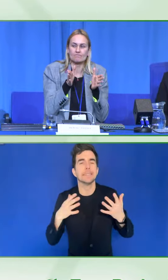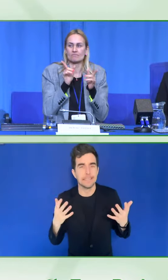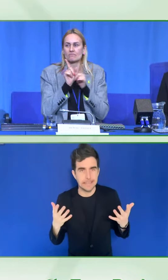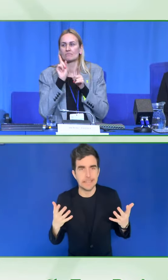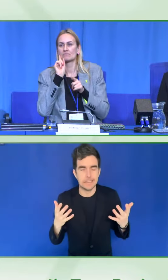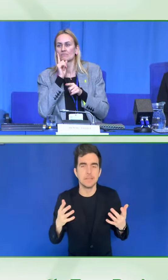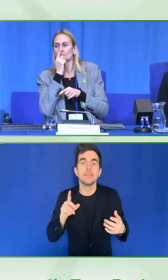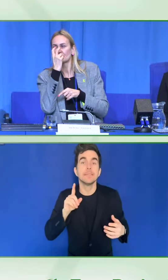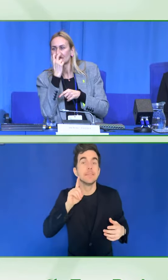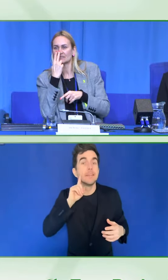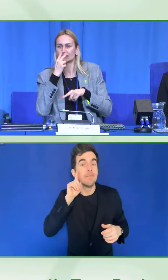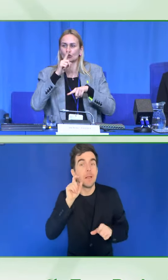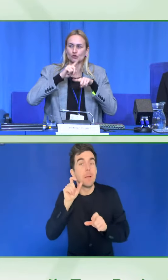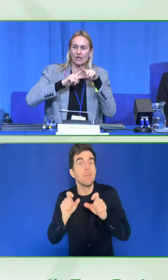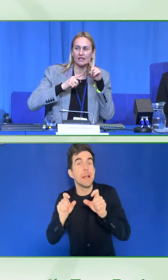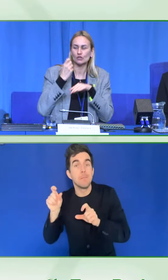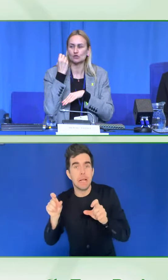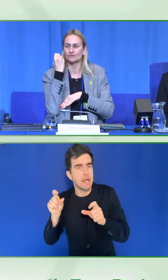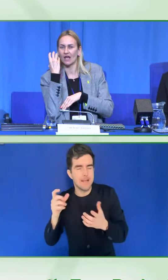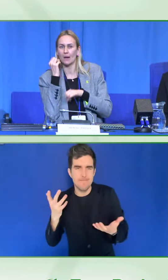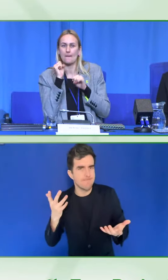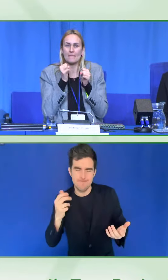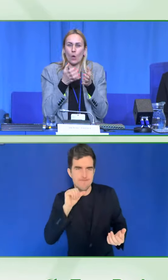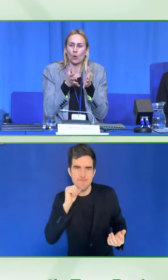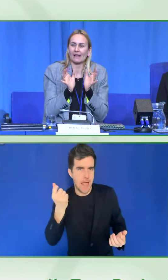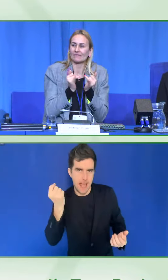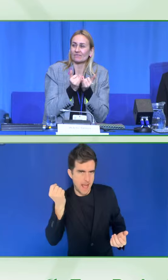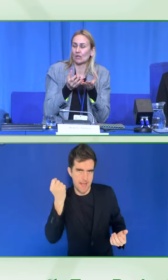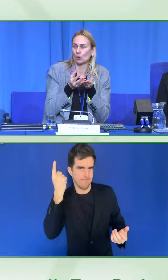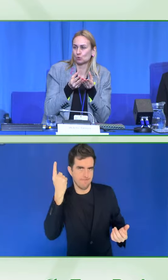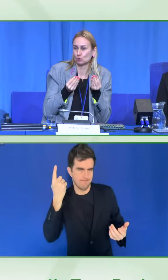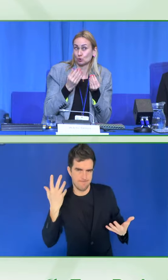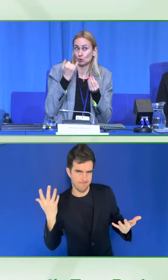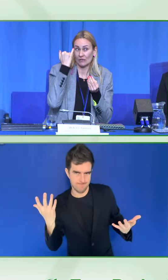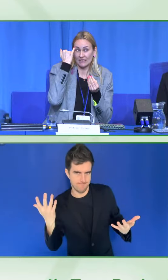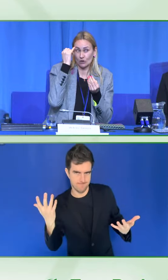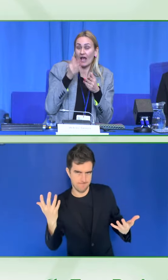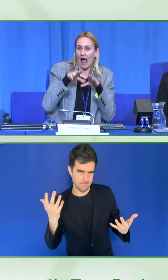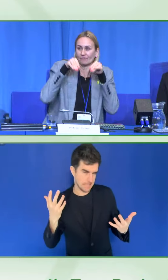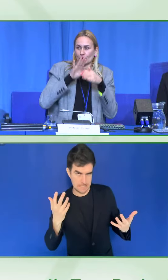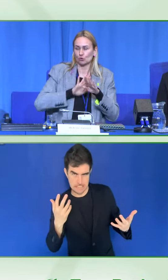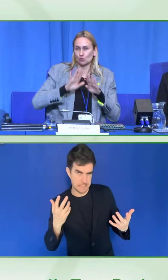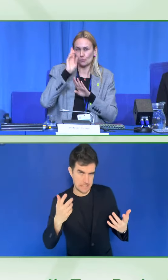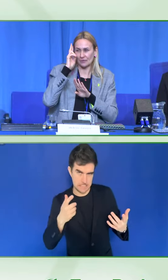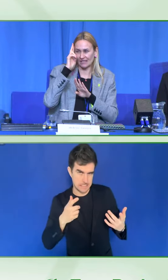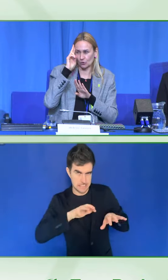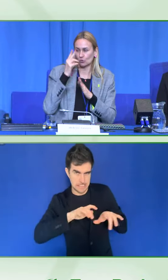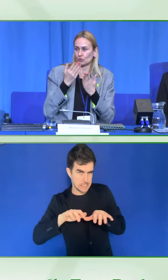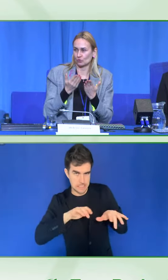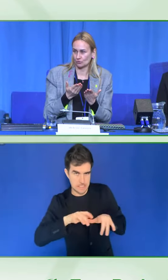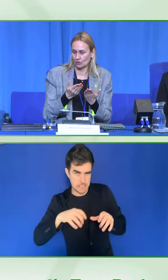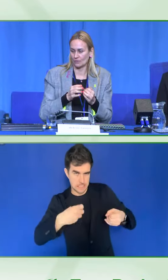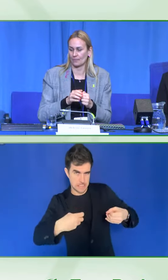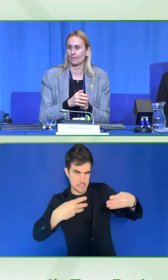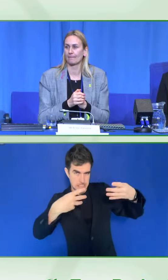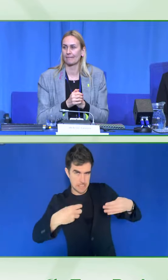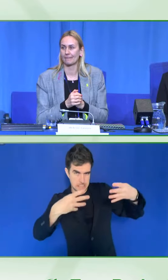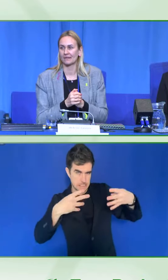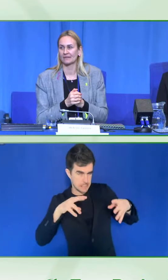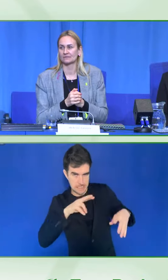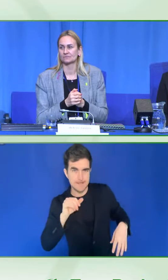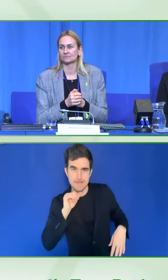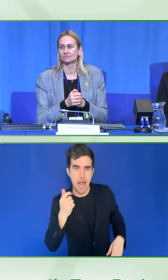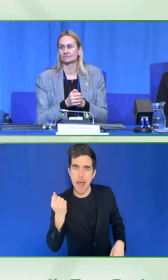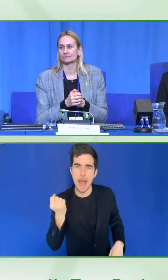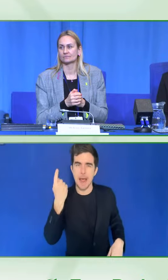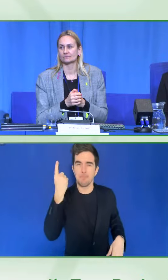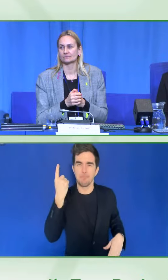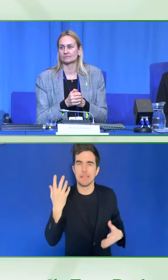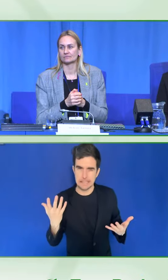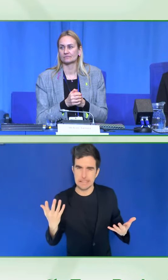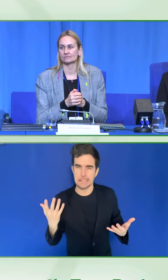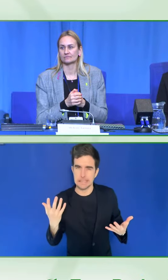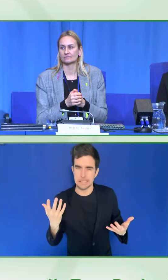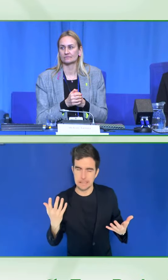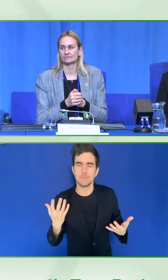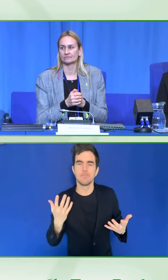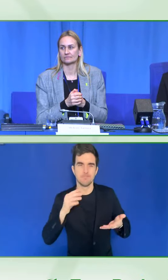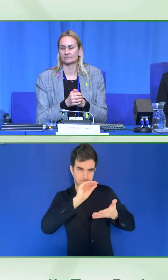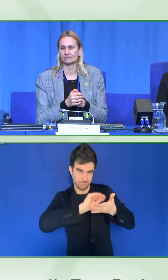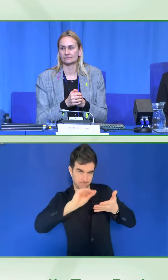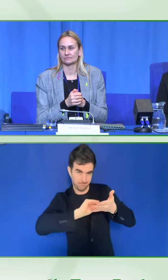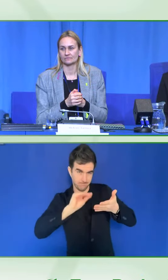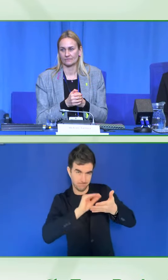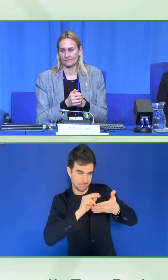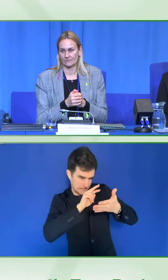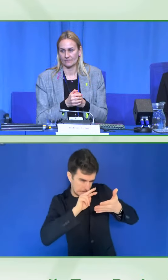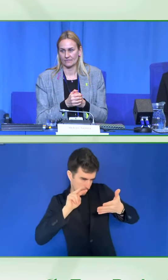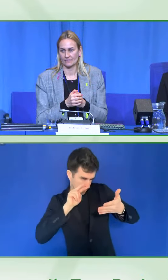One of the customers is the Okayama broadcasting company.